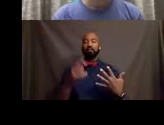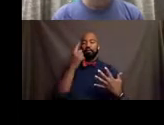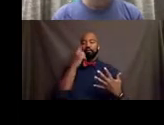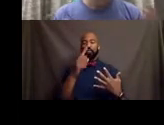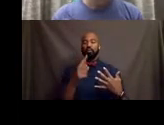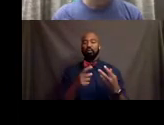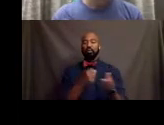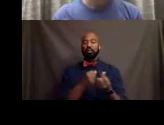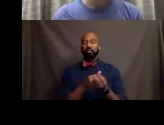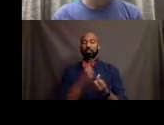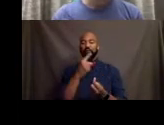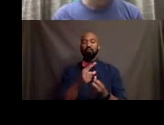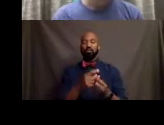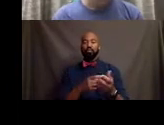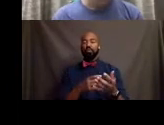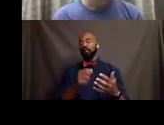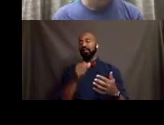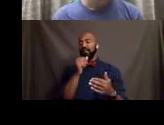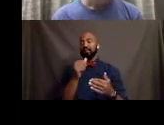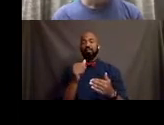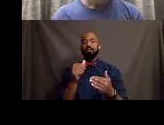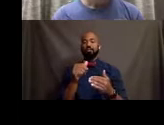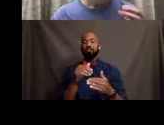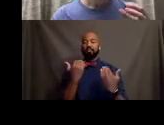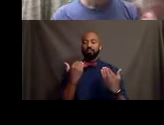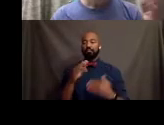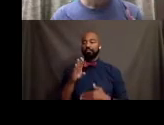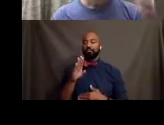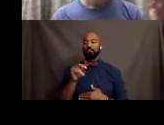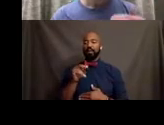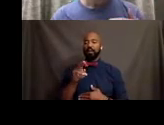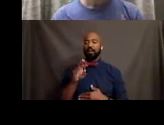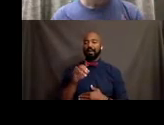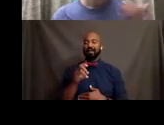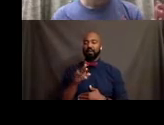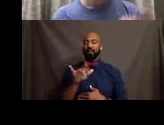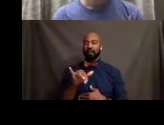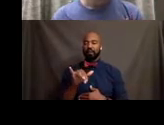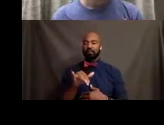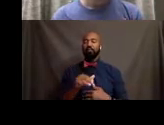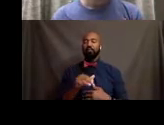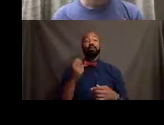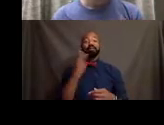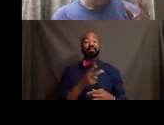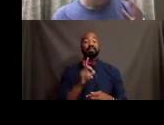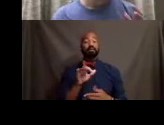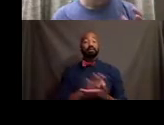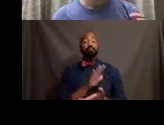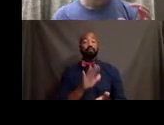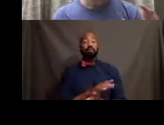nonbinary gender expressions. So when I looked at the document, it's about 120 pages long, when I looked at it,